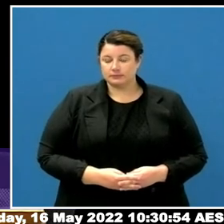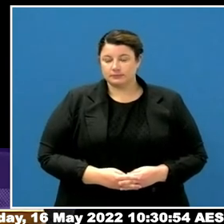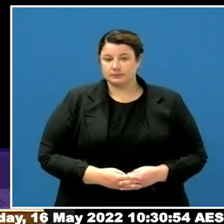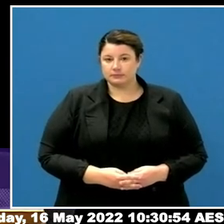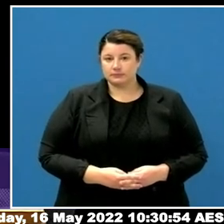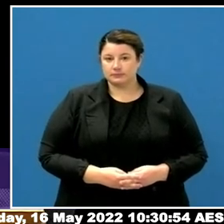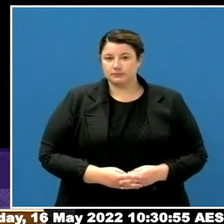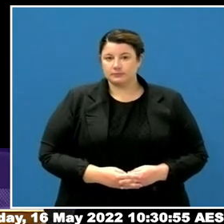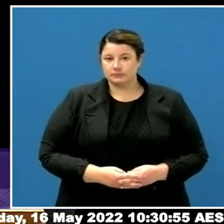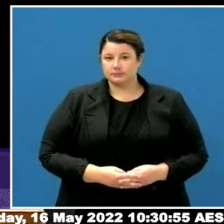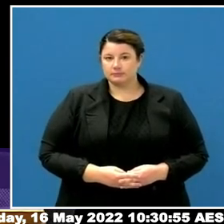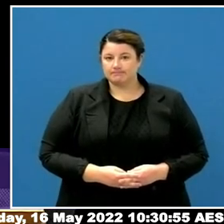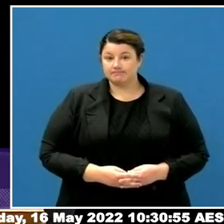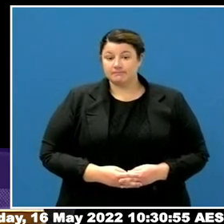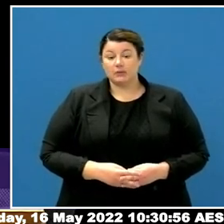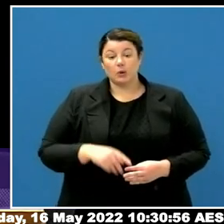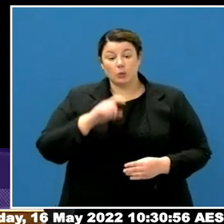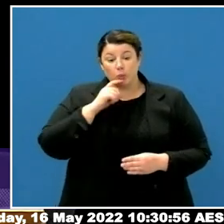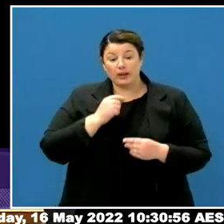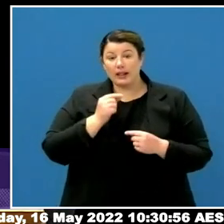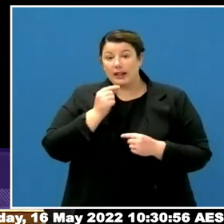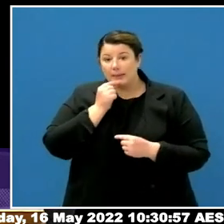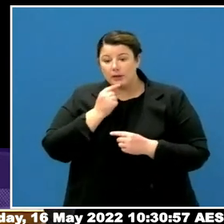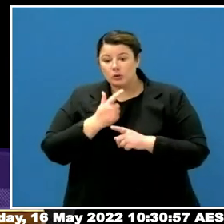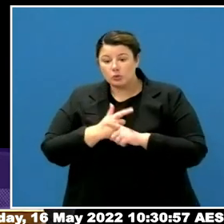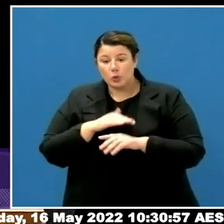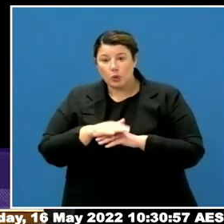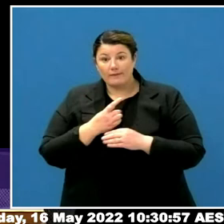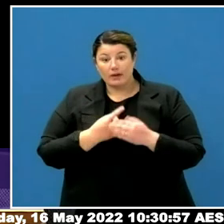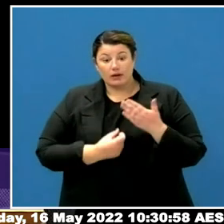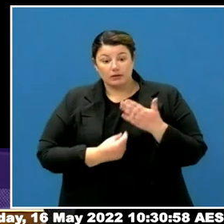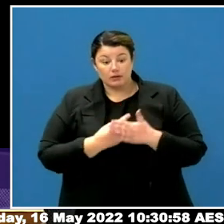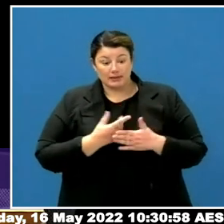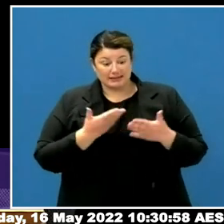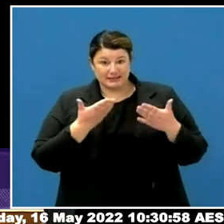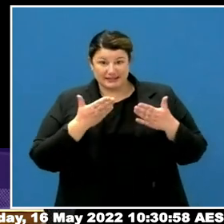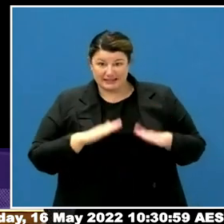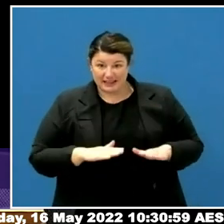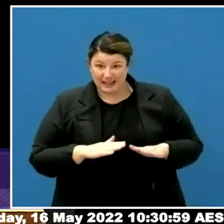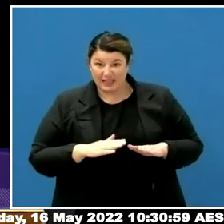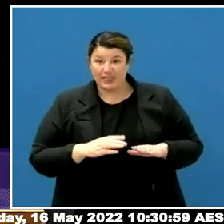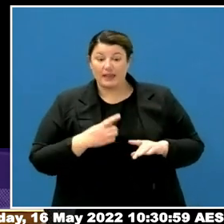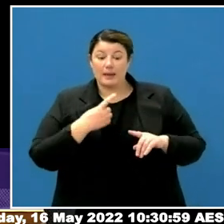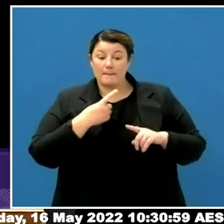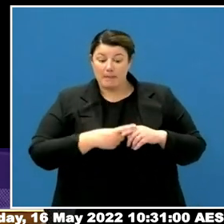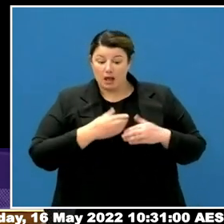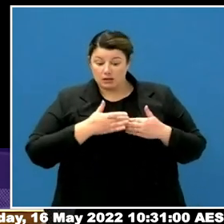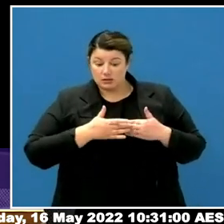investigations that followed and discussions which were triggered within Afford about the